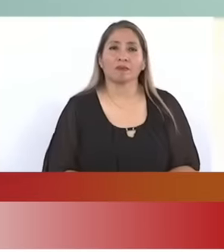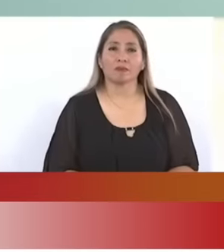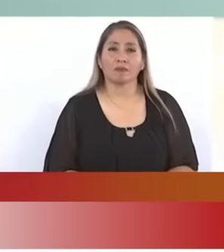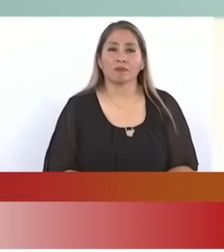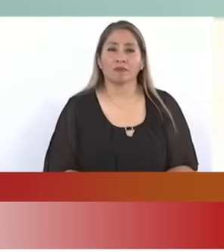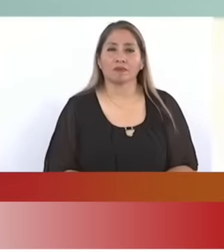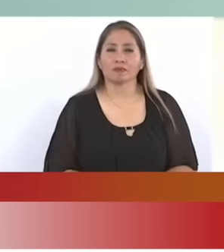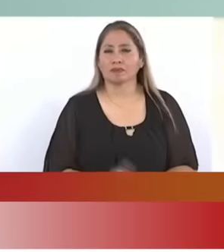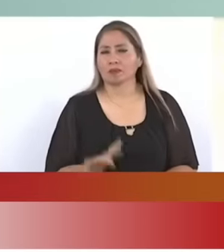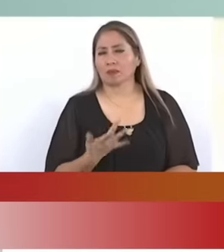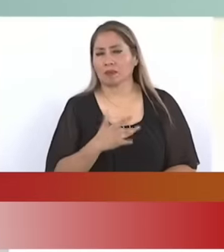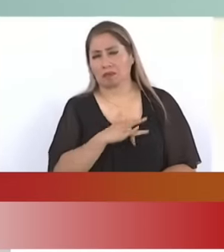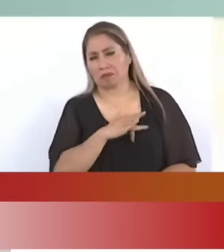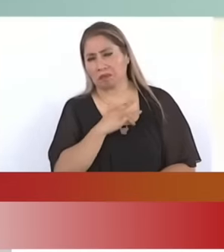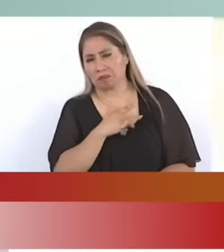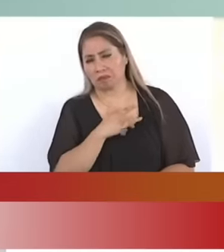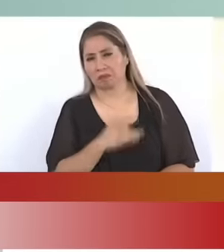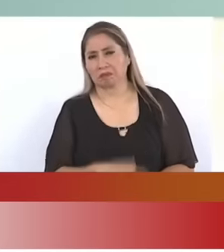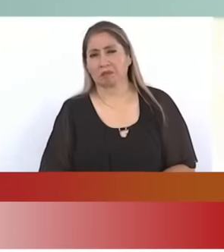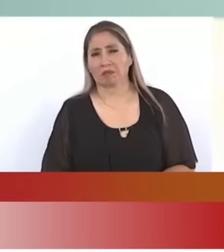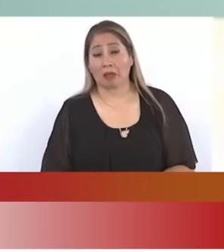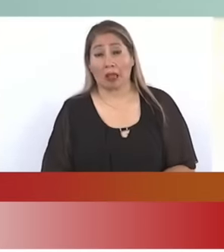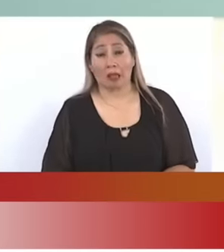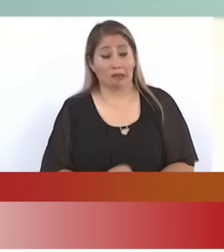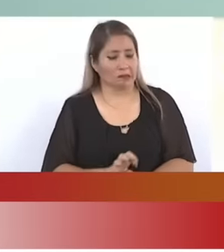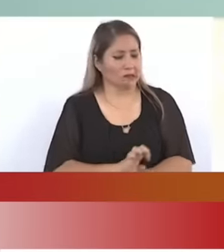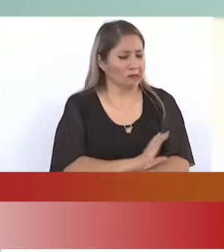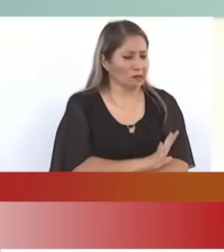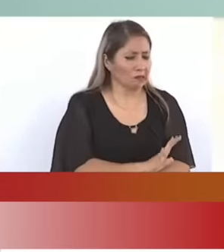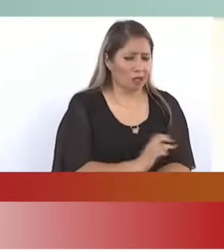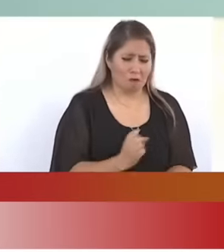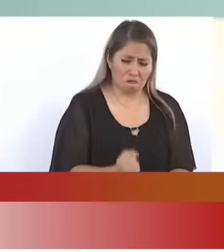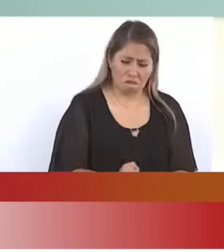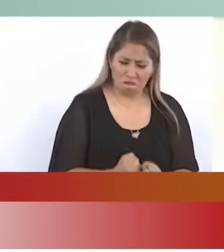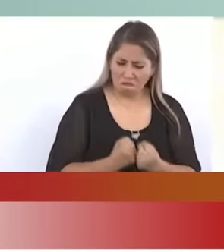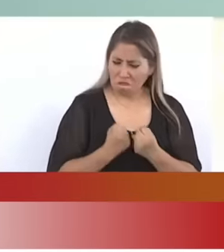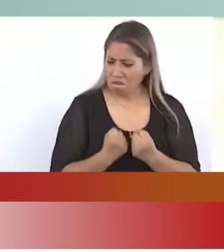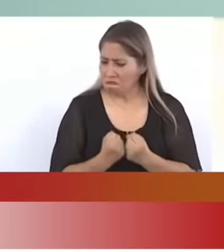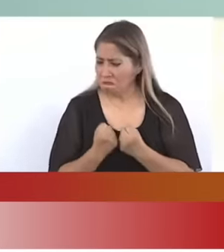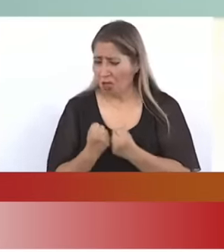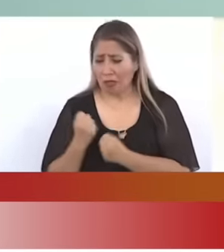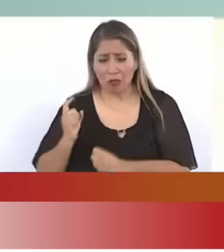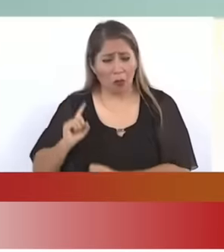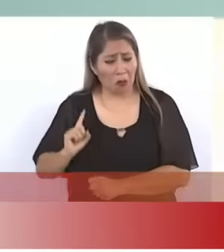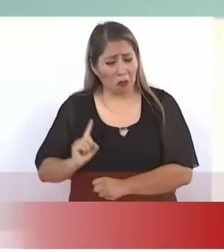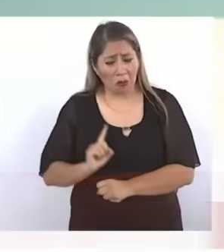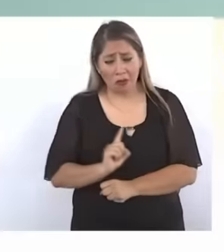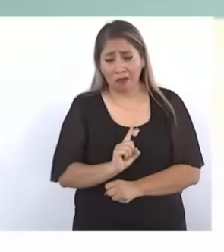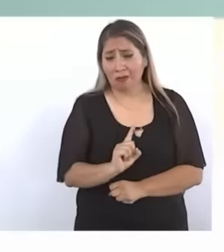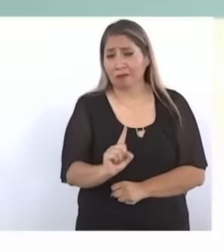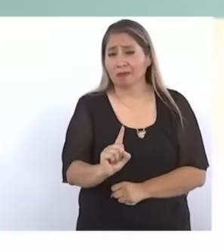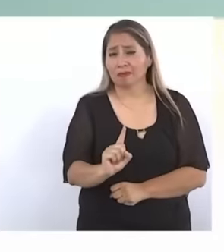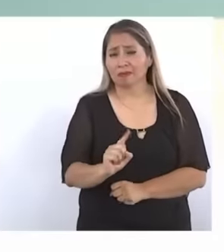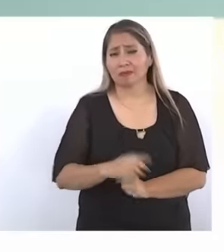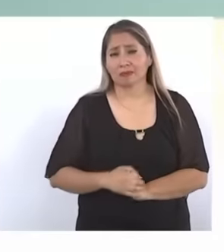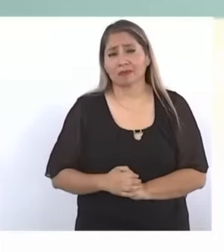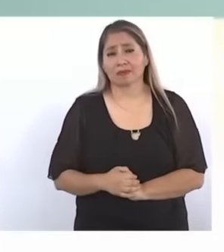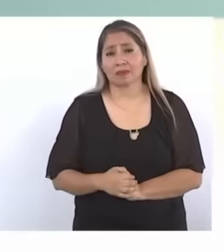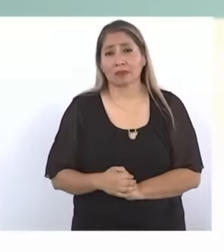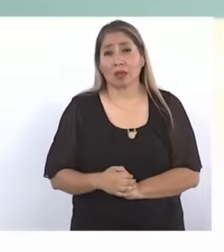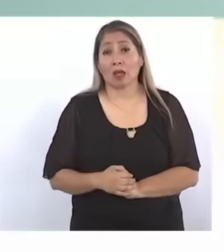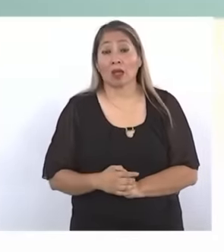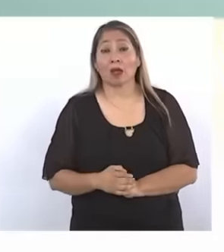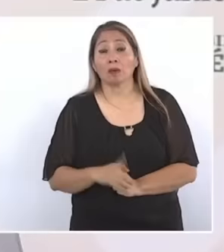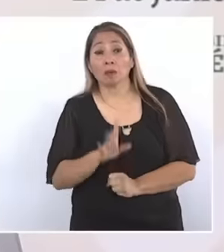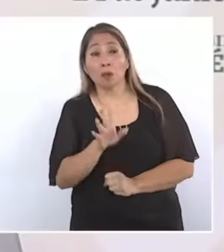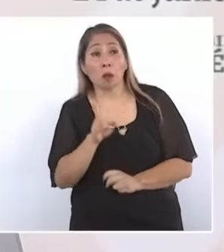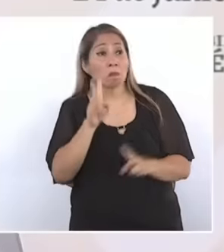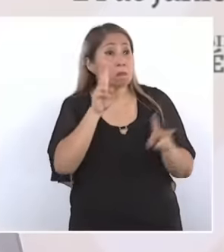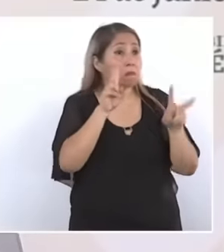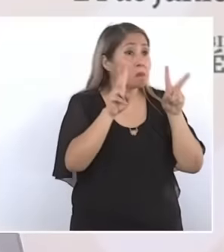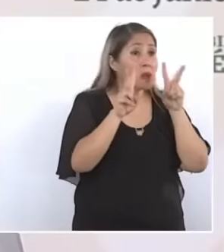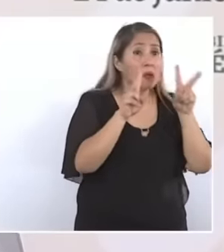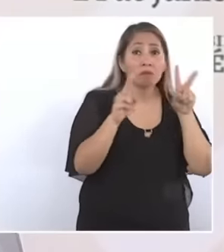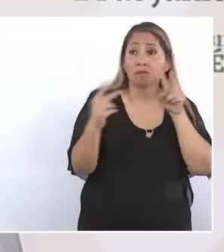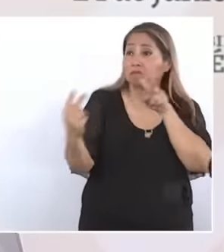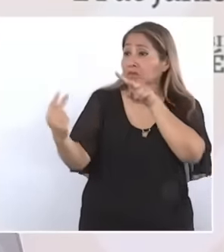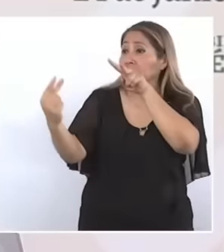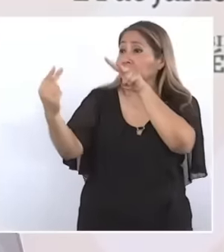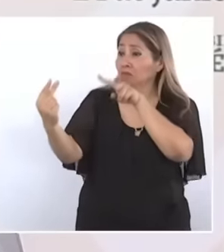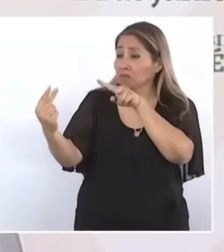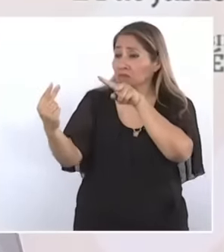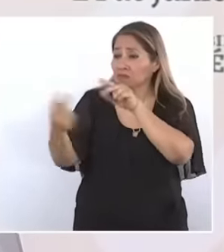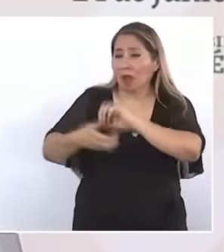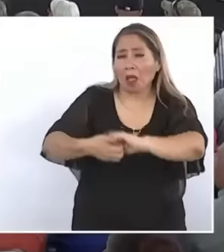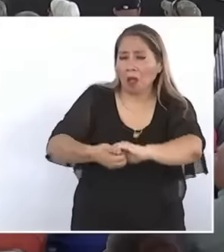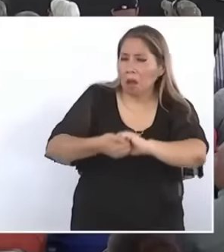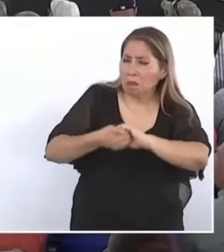I feel very strong emotions being here with you, seeing your looks, shaking your hands.